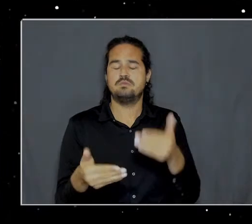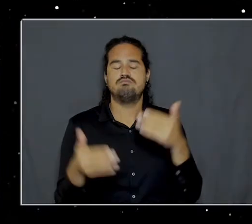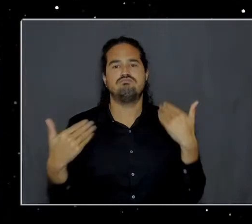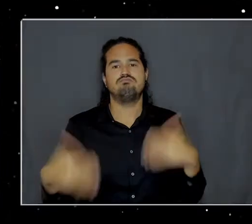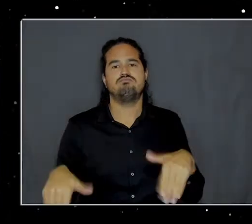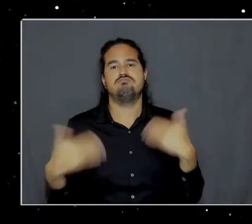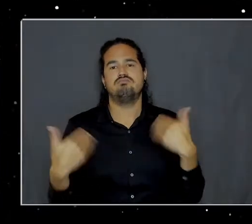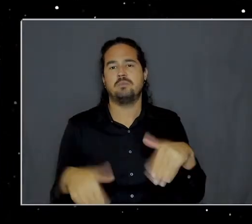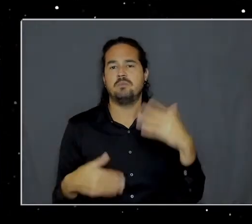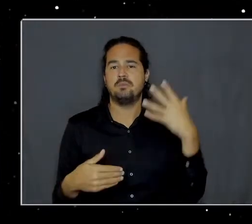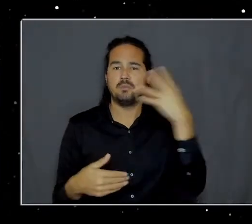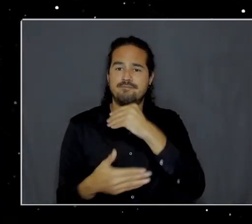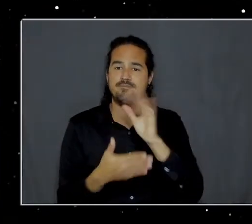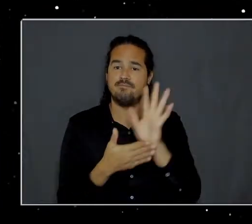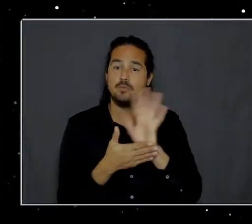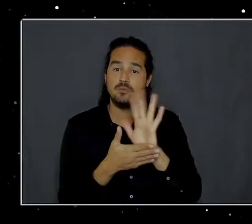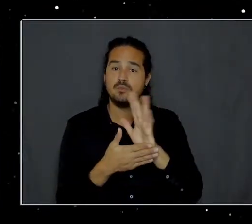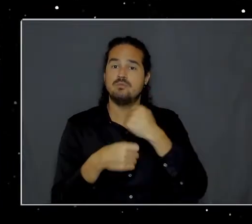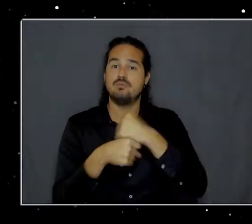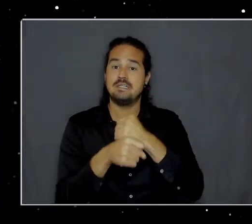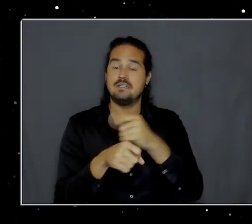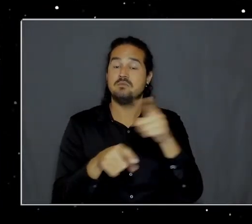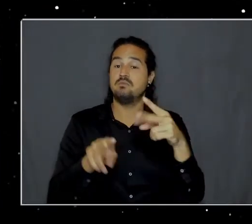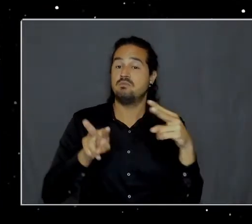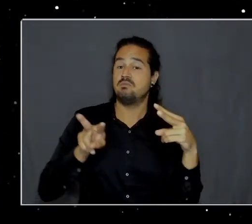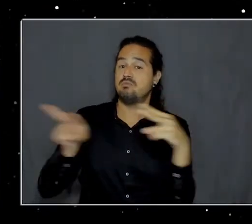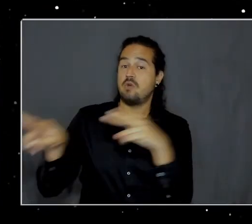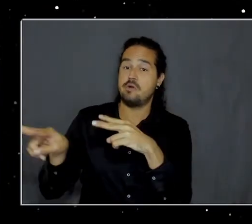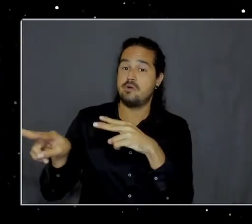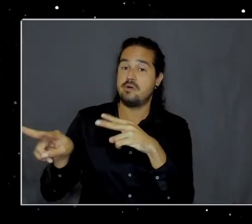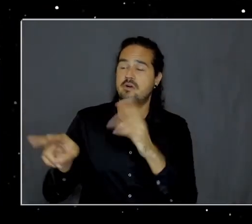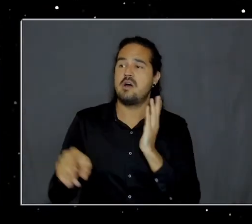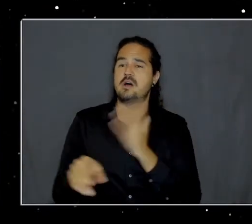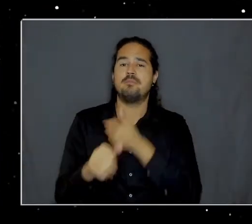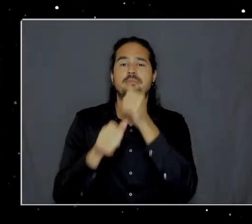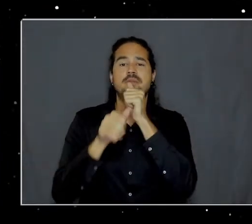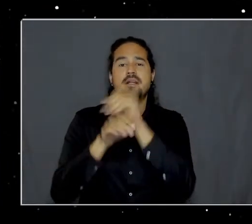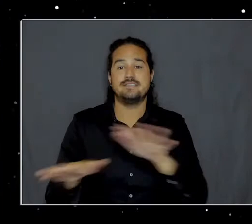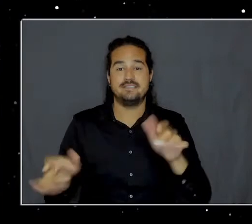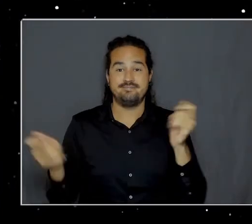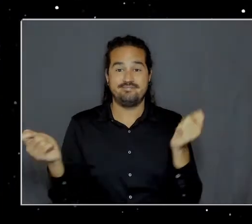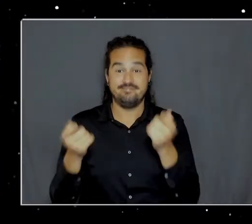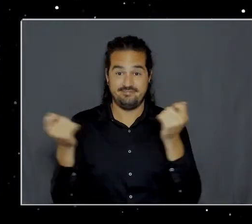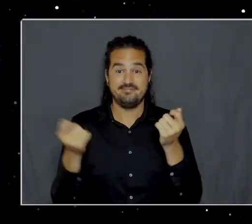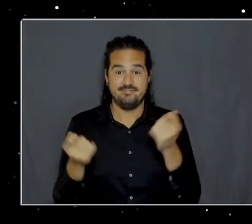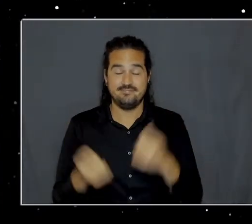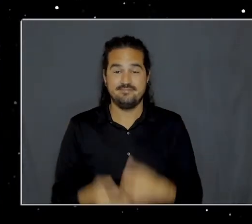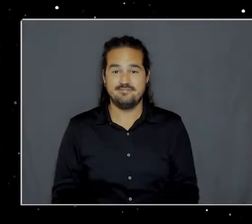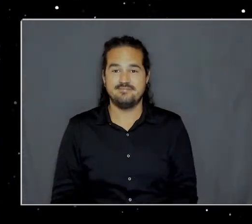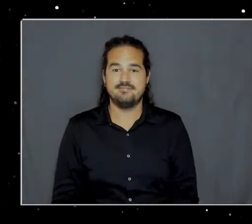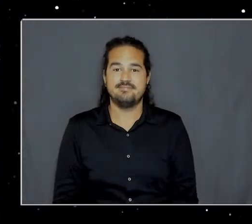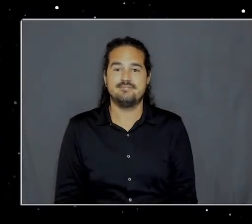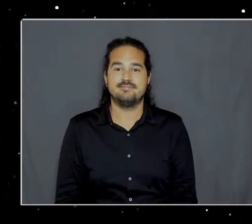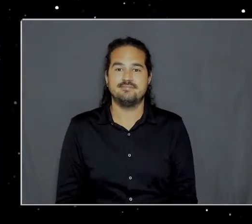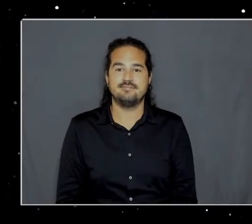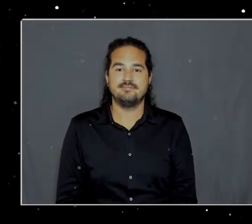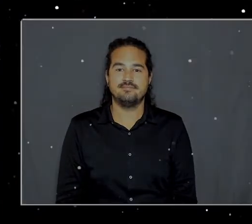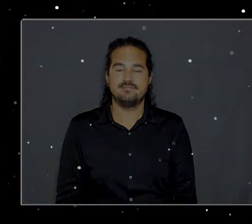JEANNIE YANDEL: OH, YEAH. EULA SCOTT BYNOE: THEY'RE GOOD. JEANNIE YANDEL: STILL A WIN. EULA SCOTT BYNOE: WE ALSO WANT TO REALLY